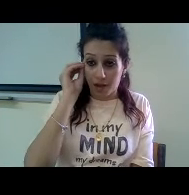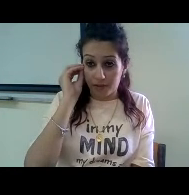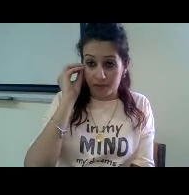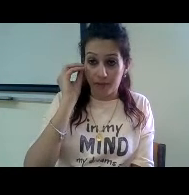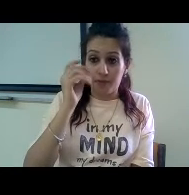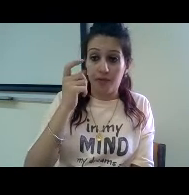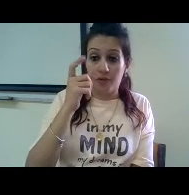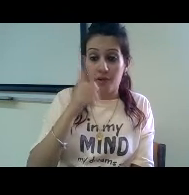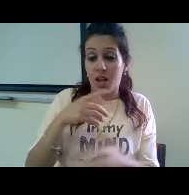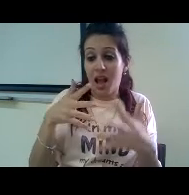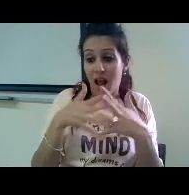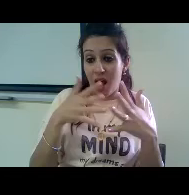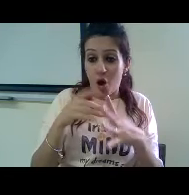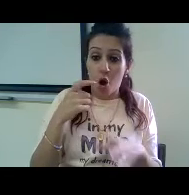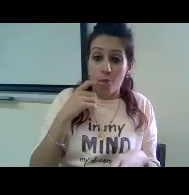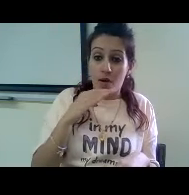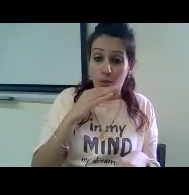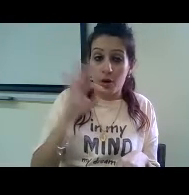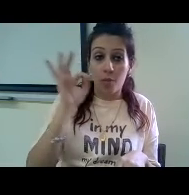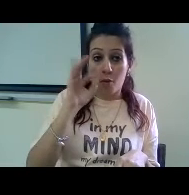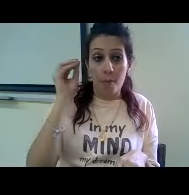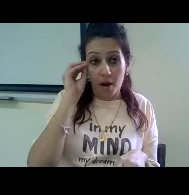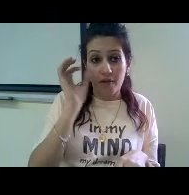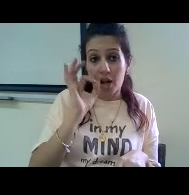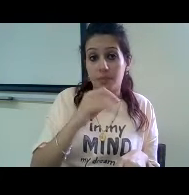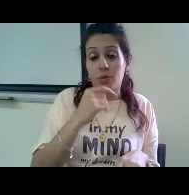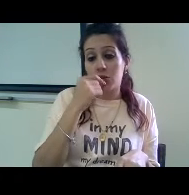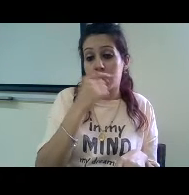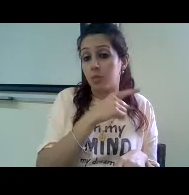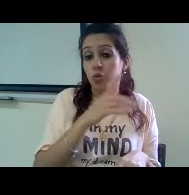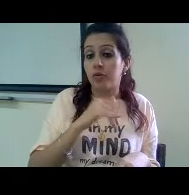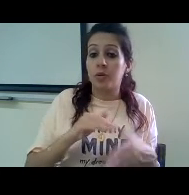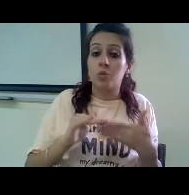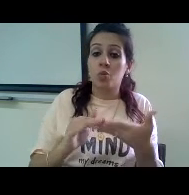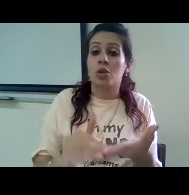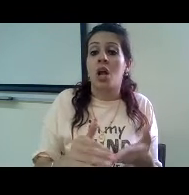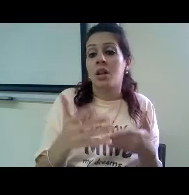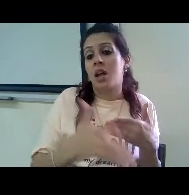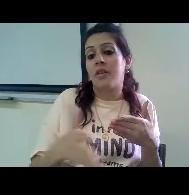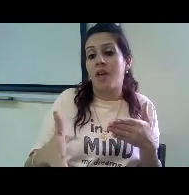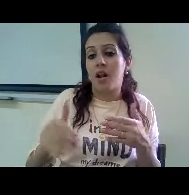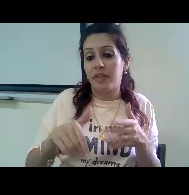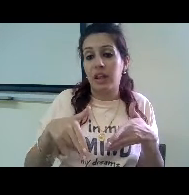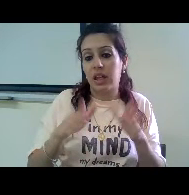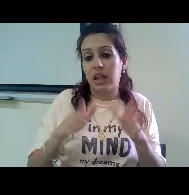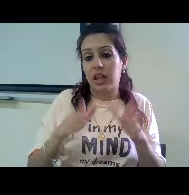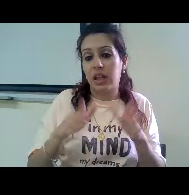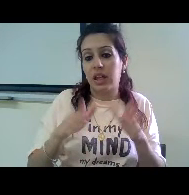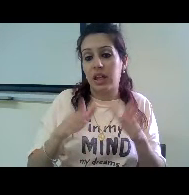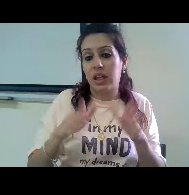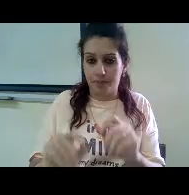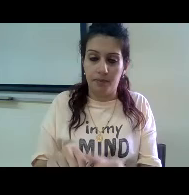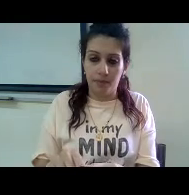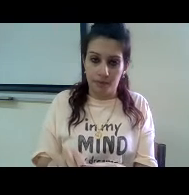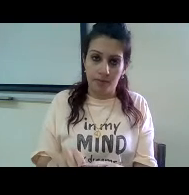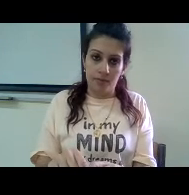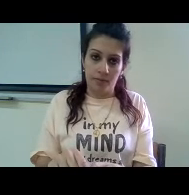at home, it doesn't mean that you help them to do homework, but it means that you make them understand why it's important to play